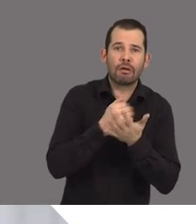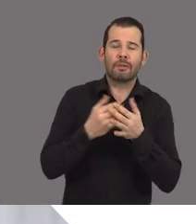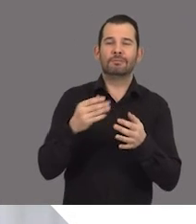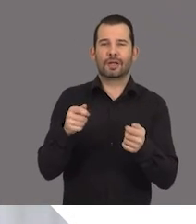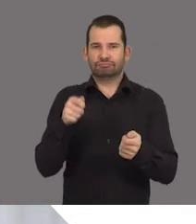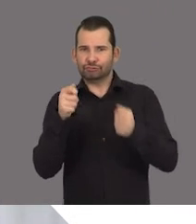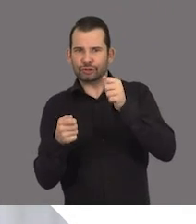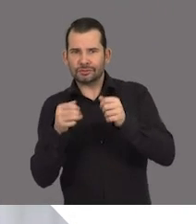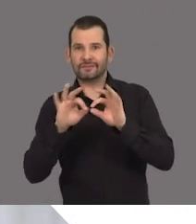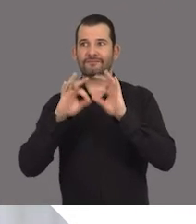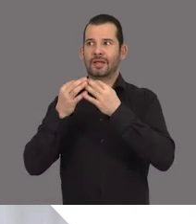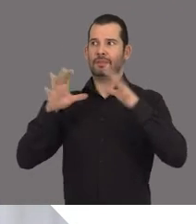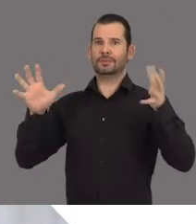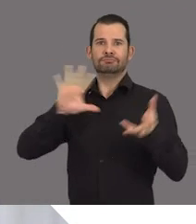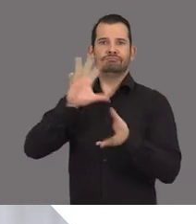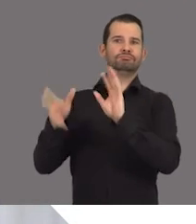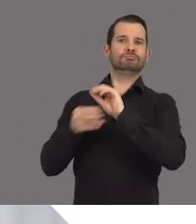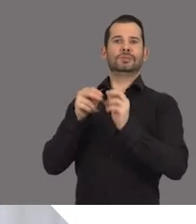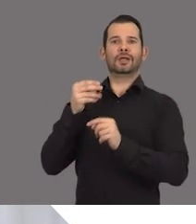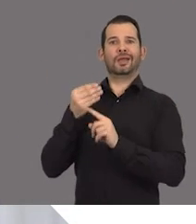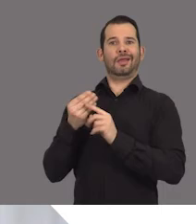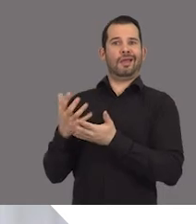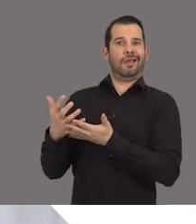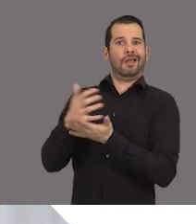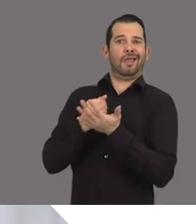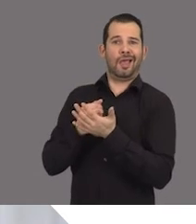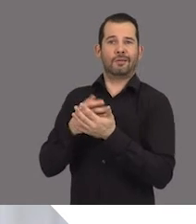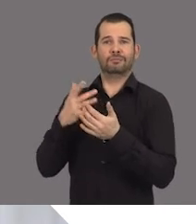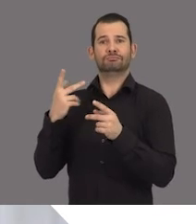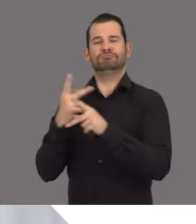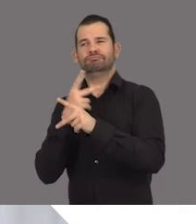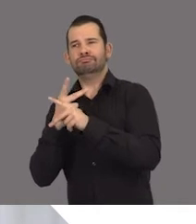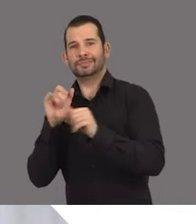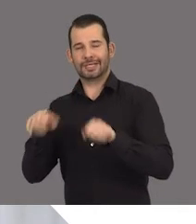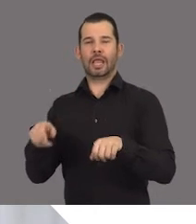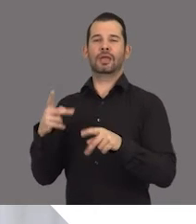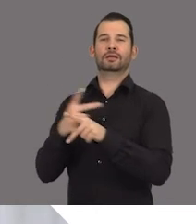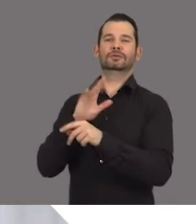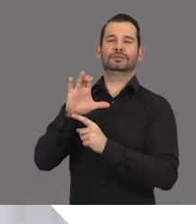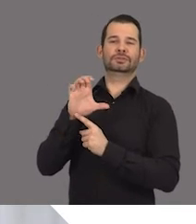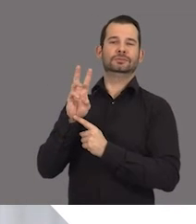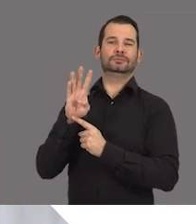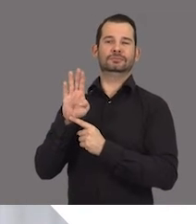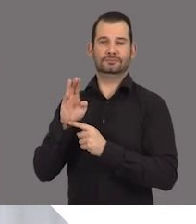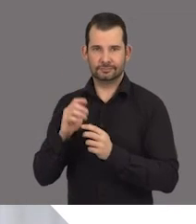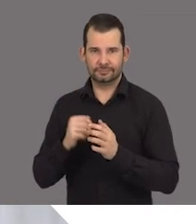For more information on the Canada workers benefit and the disability supplement,